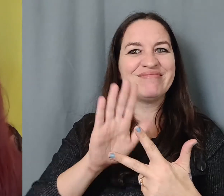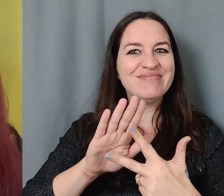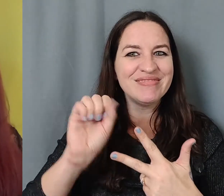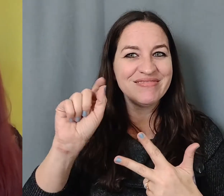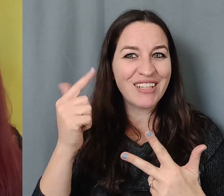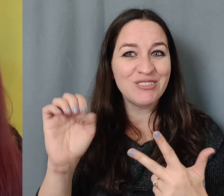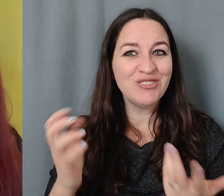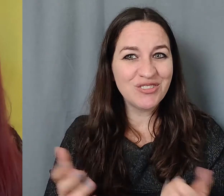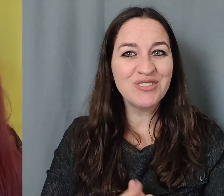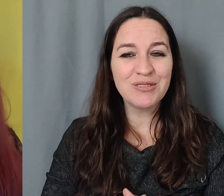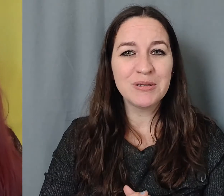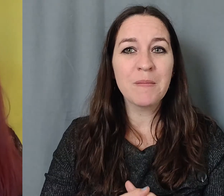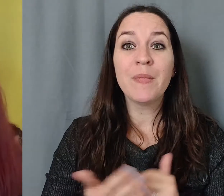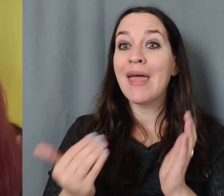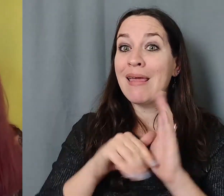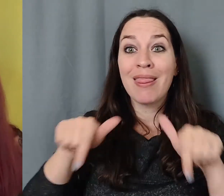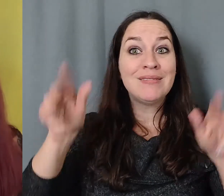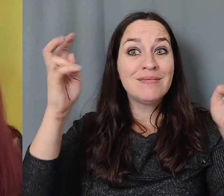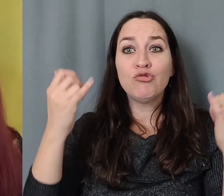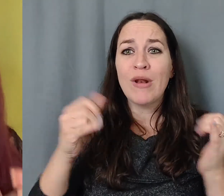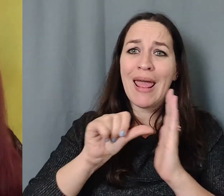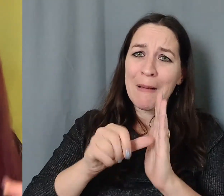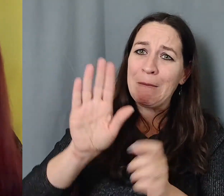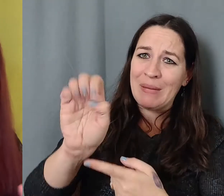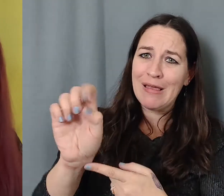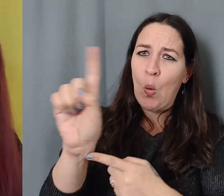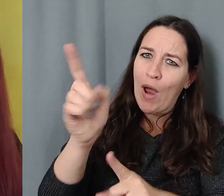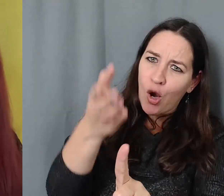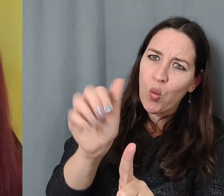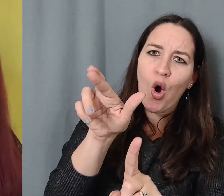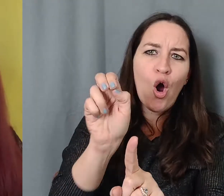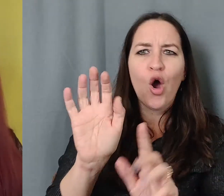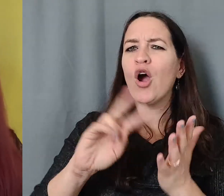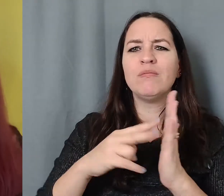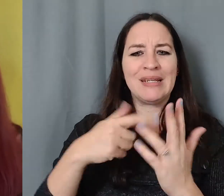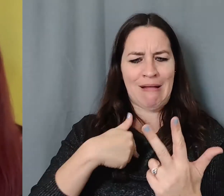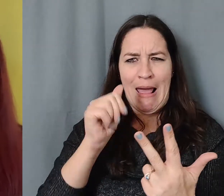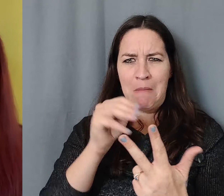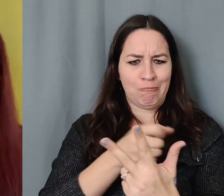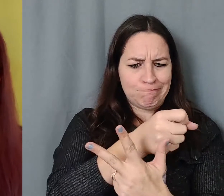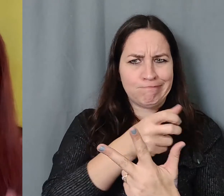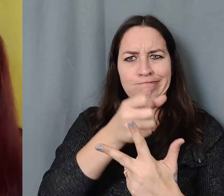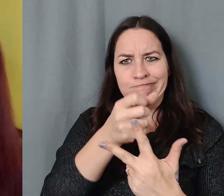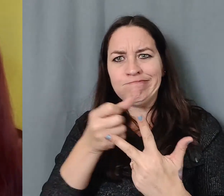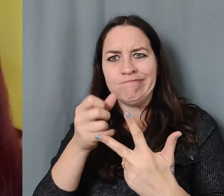if you are in an intermediate stage and you're having trouble maintaining some of that momentum, it may be time for you to connect with people on either side